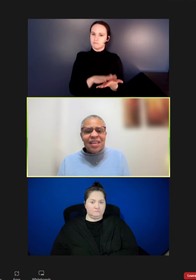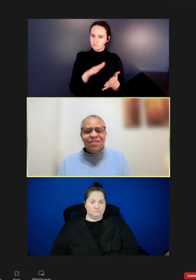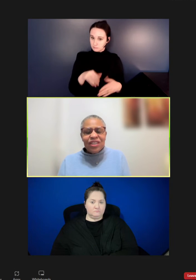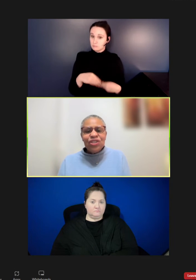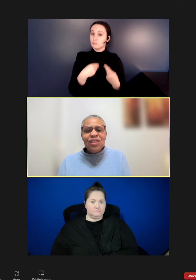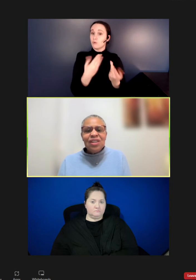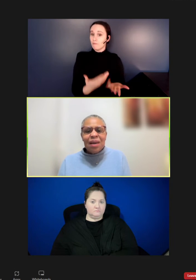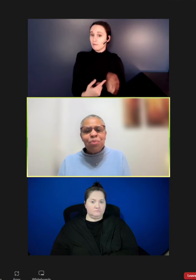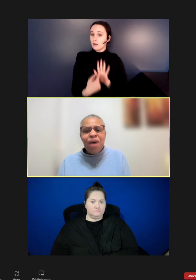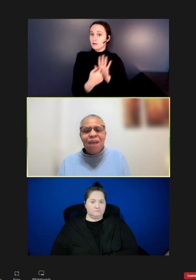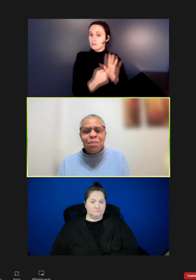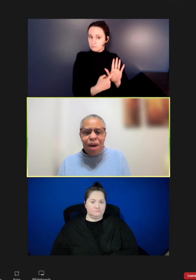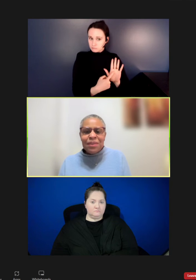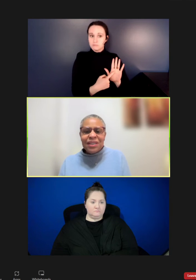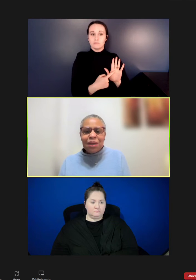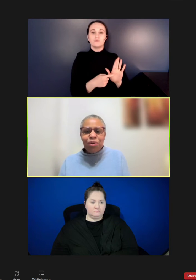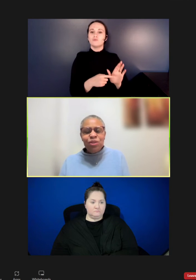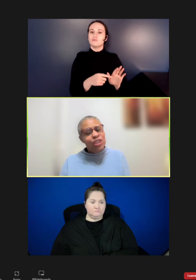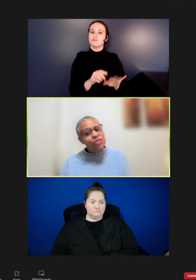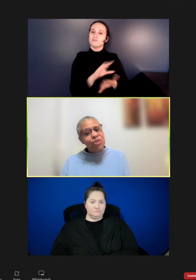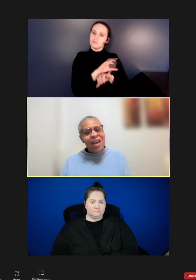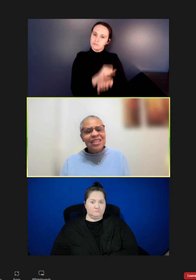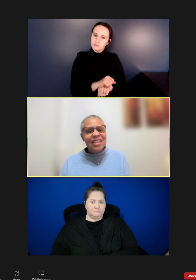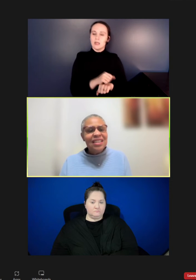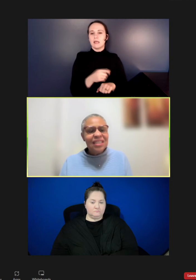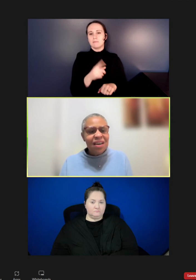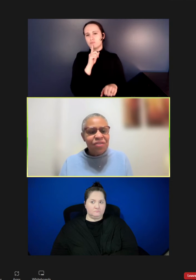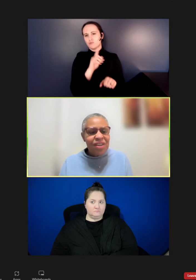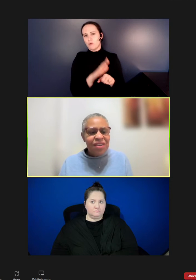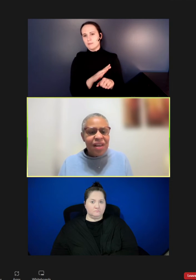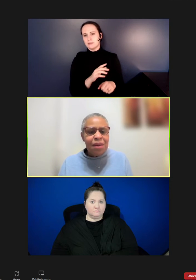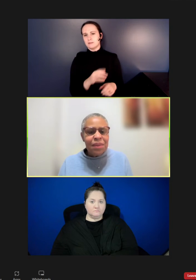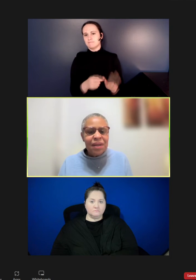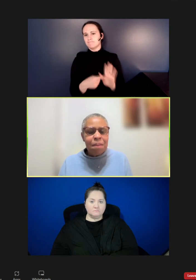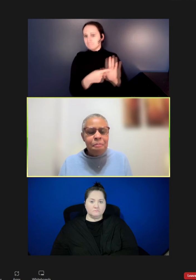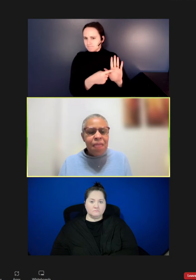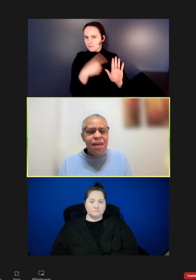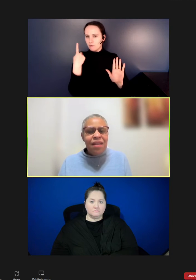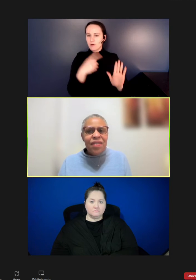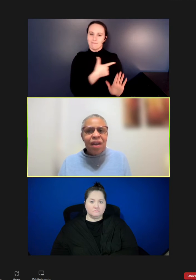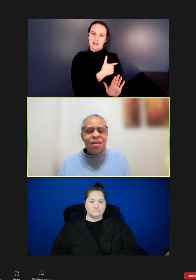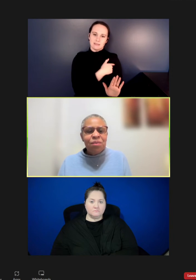conventional and promising approaches for vaccine discovery and development. That